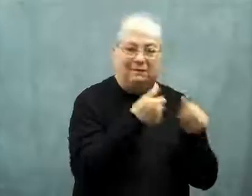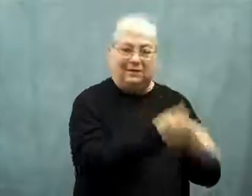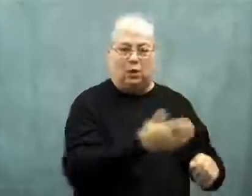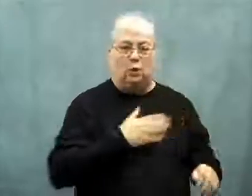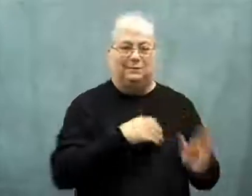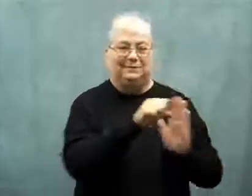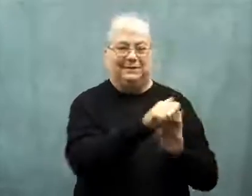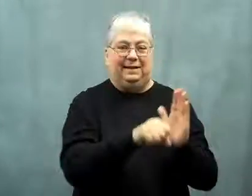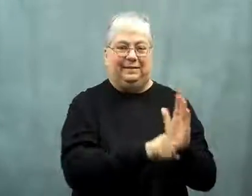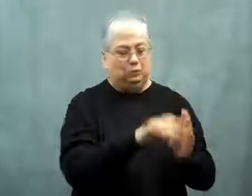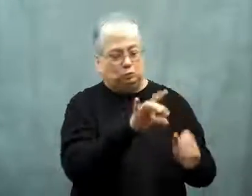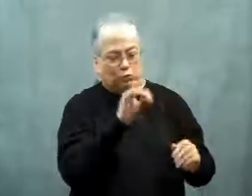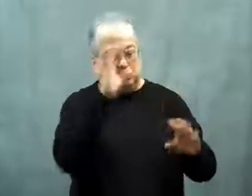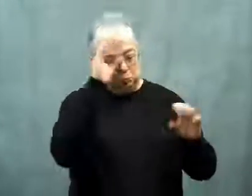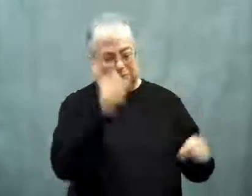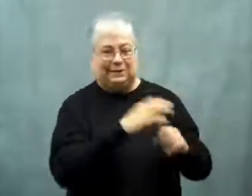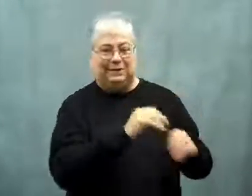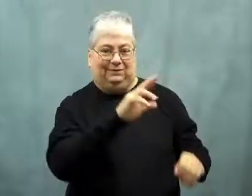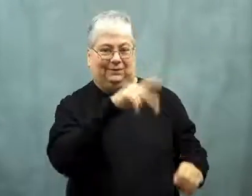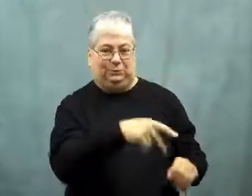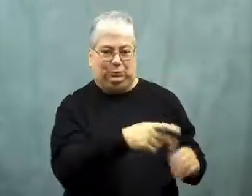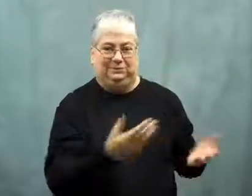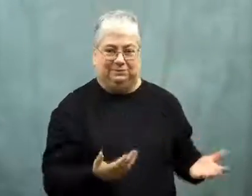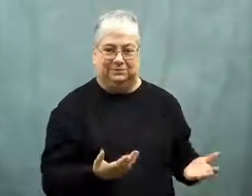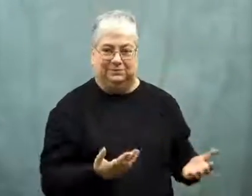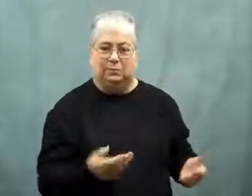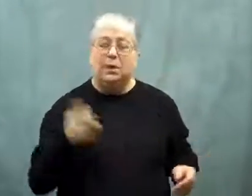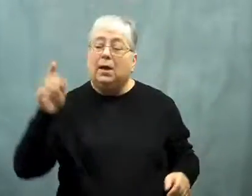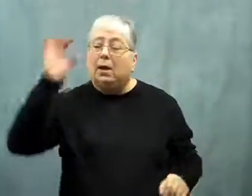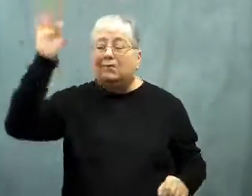for that state's winning candidate for President and Vice President.